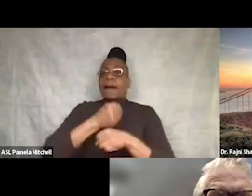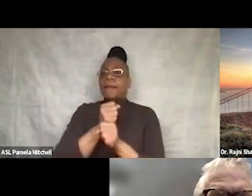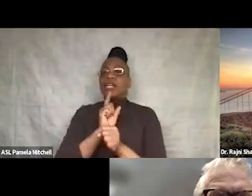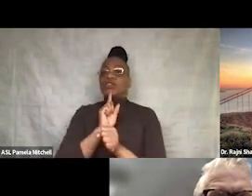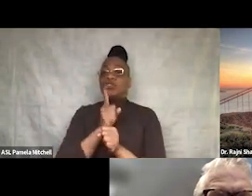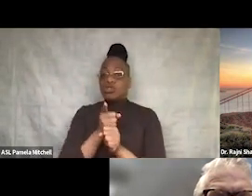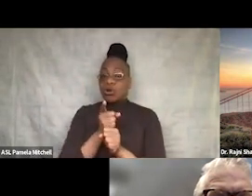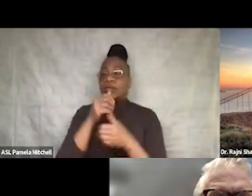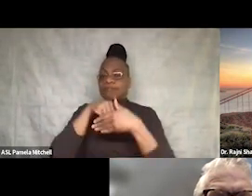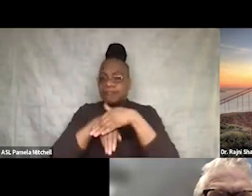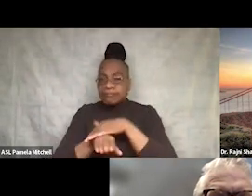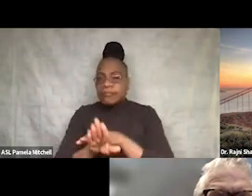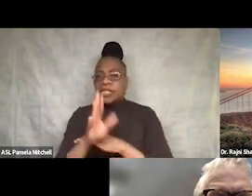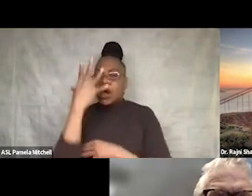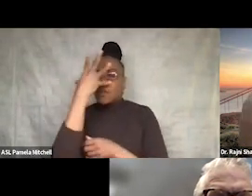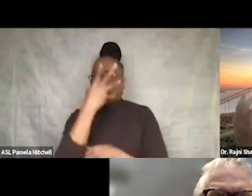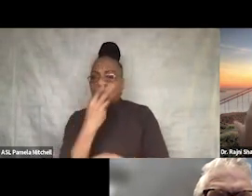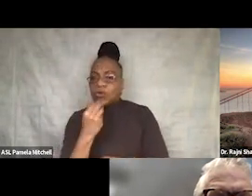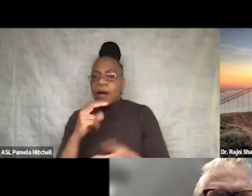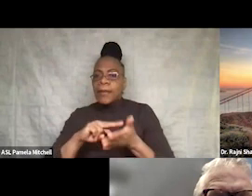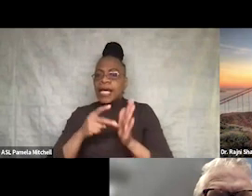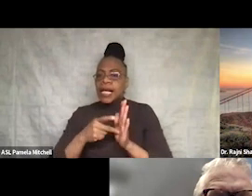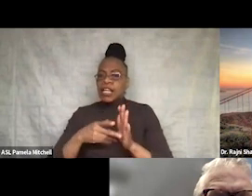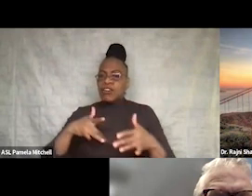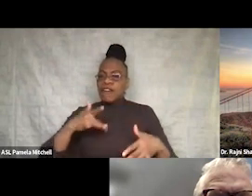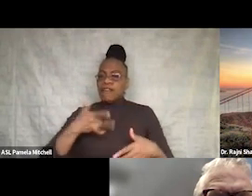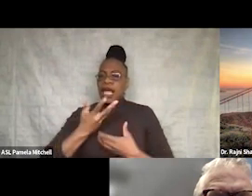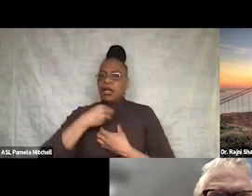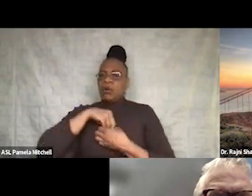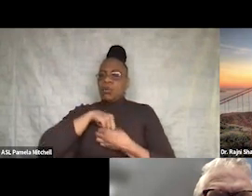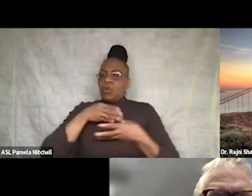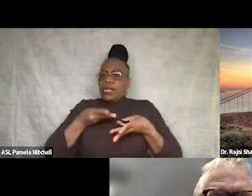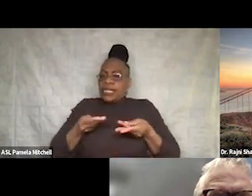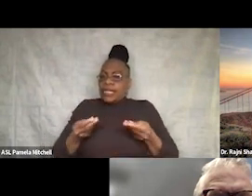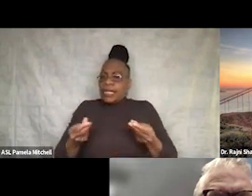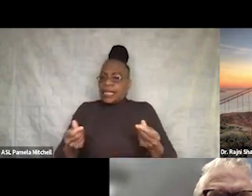that they are, you know, healing in its nature. So you can kind of see in one of them there,